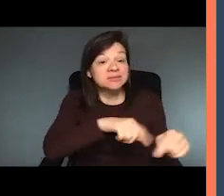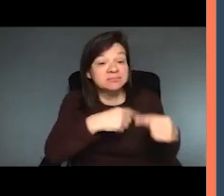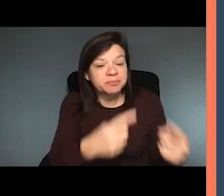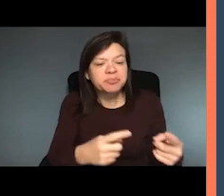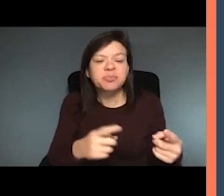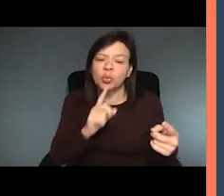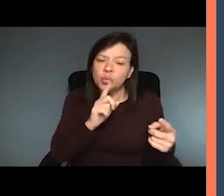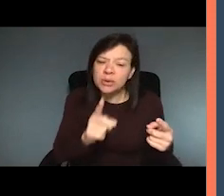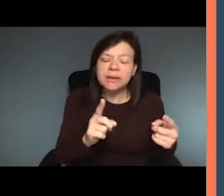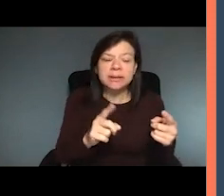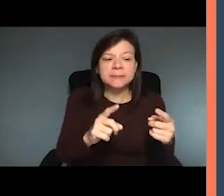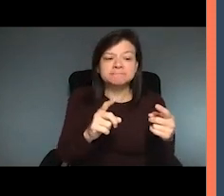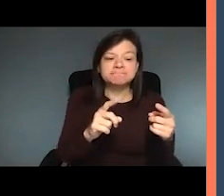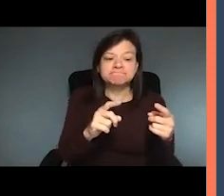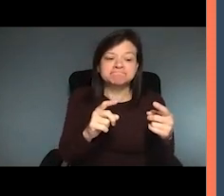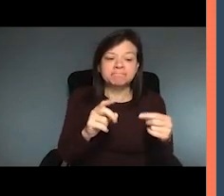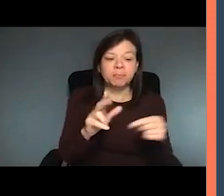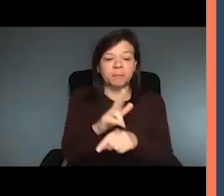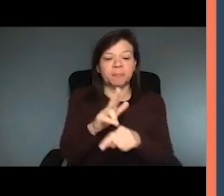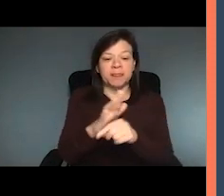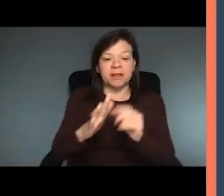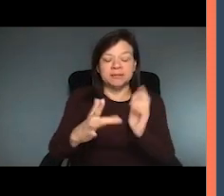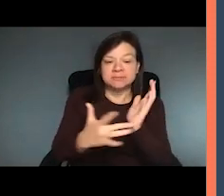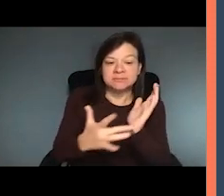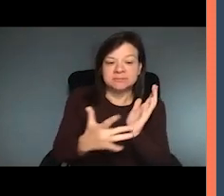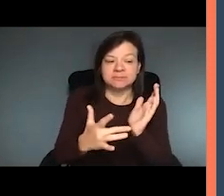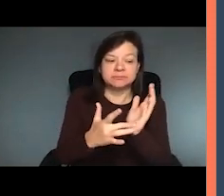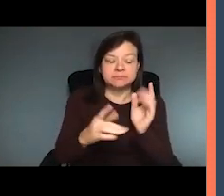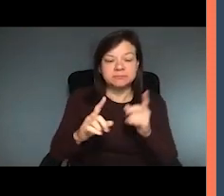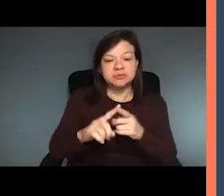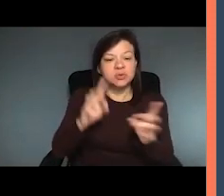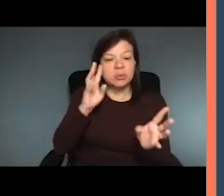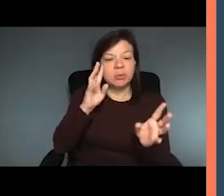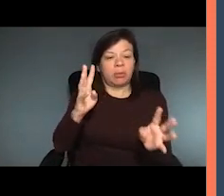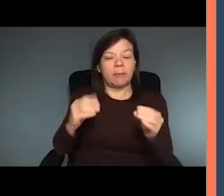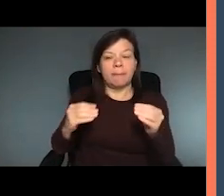MY EMPHASIS HAS BEEN ON USING TECHNOLOGY TO MAKE